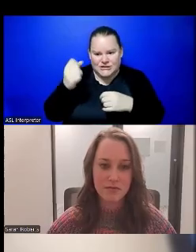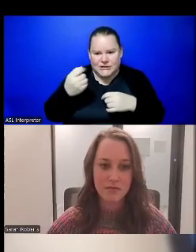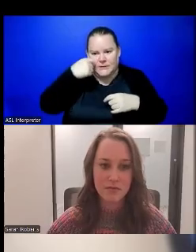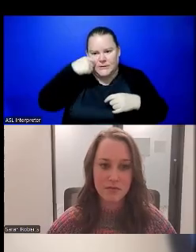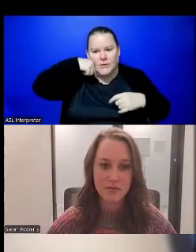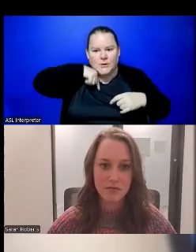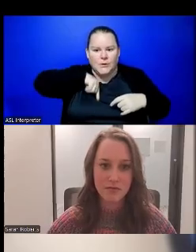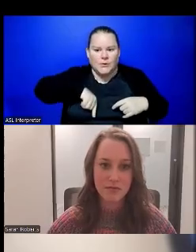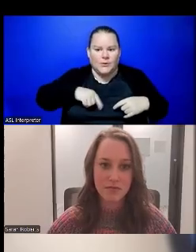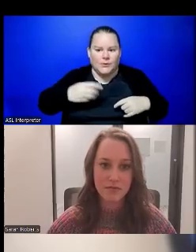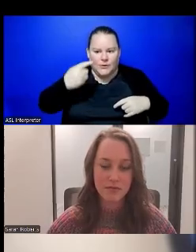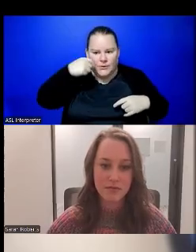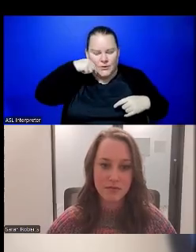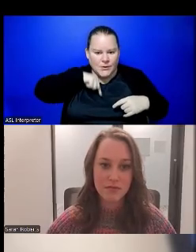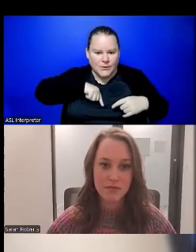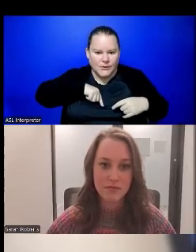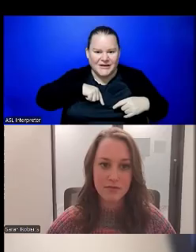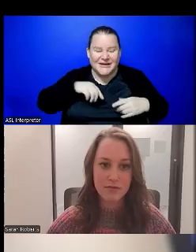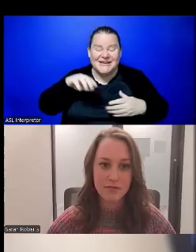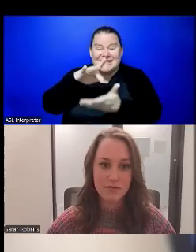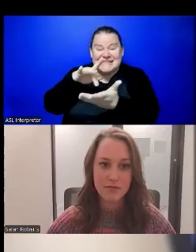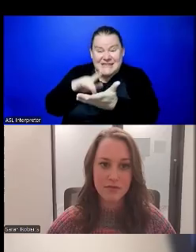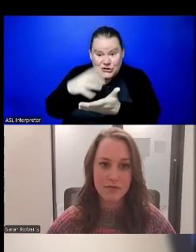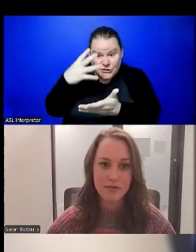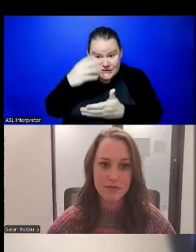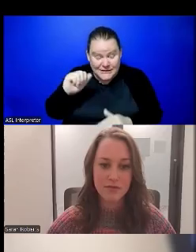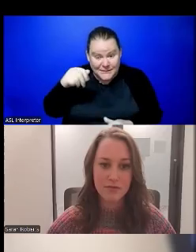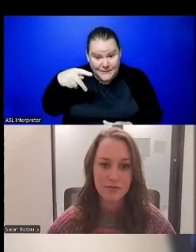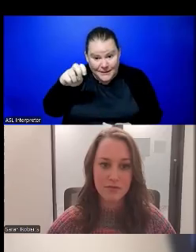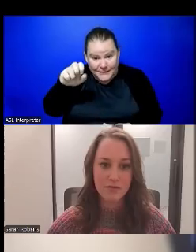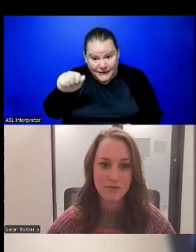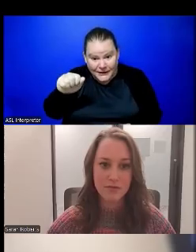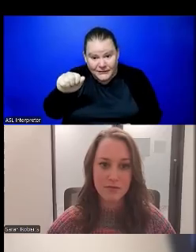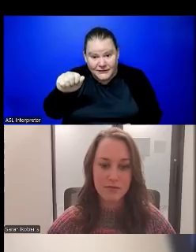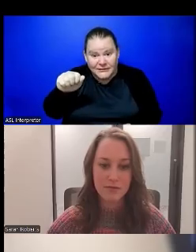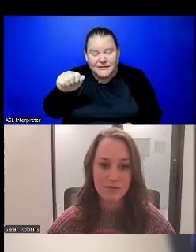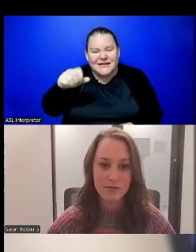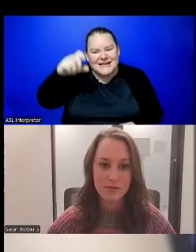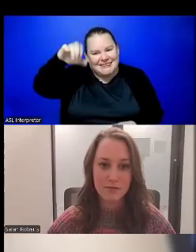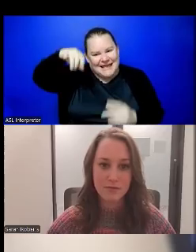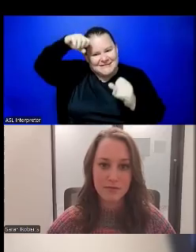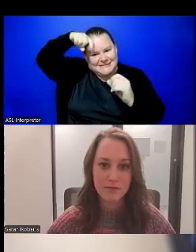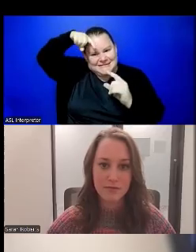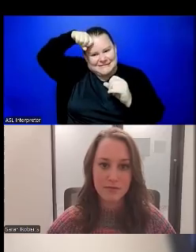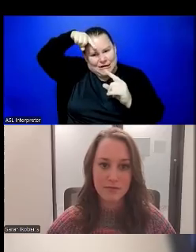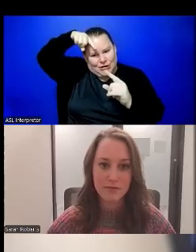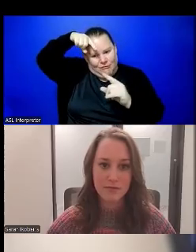airway itself, where central sleep apnea is coming from, the signals from the brain actually not telling the respiratory